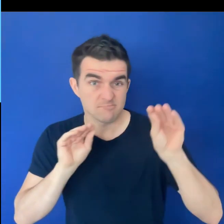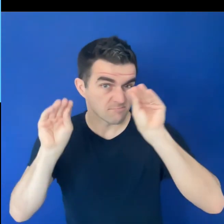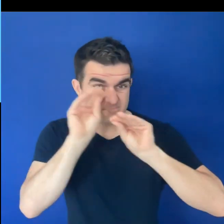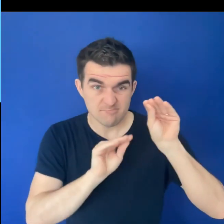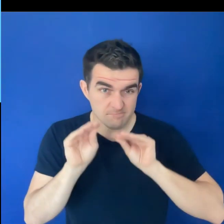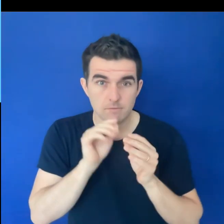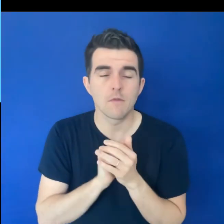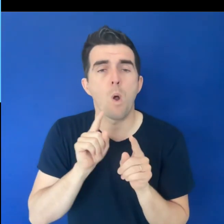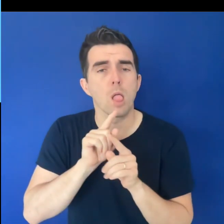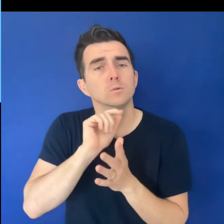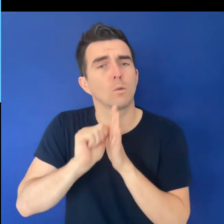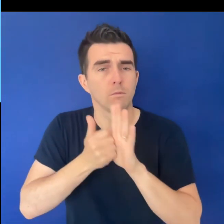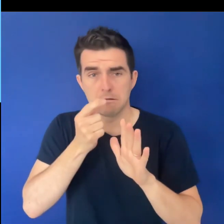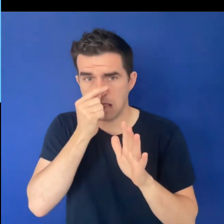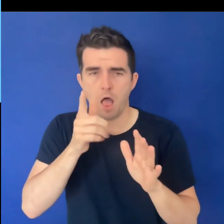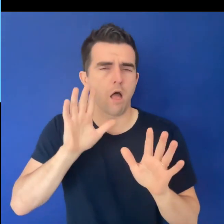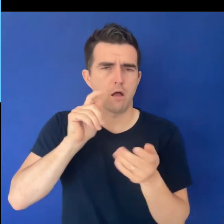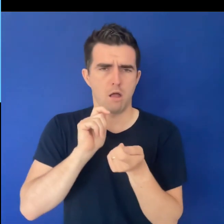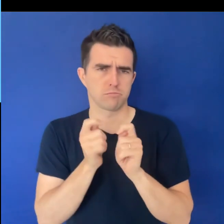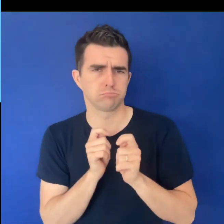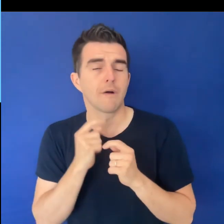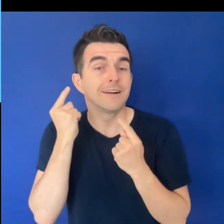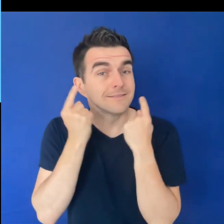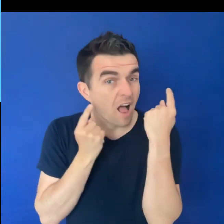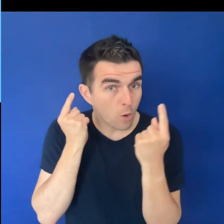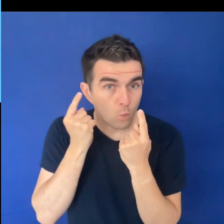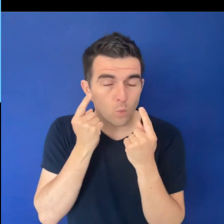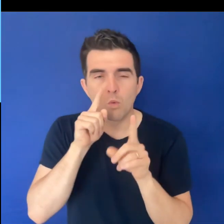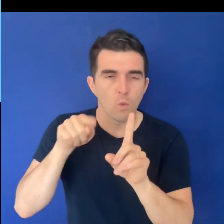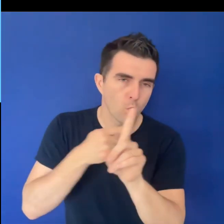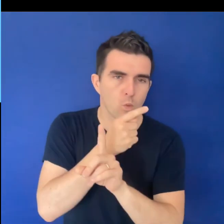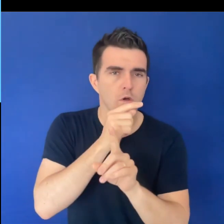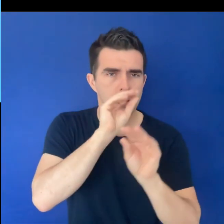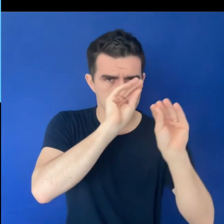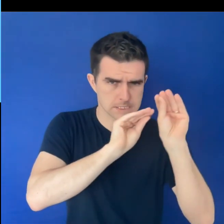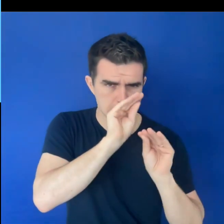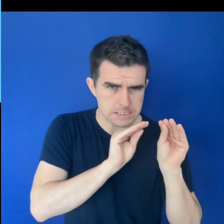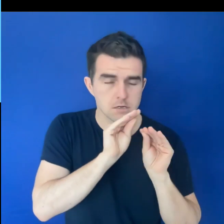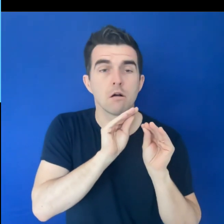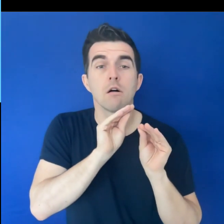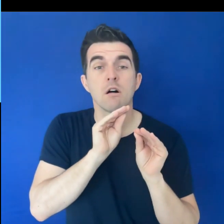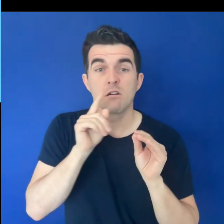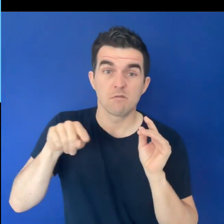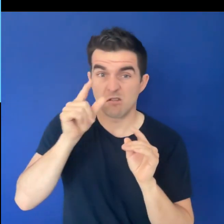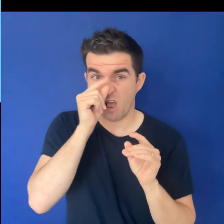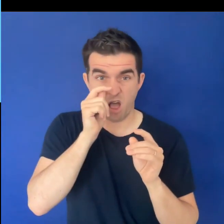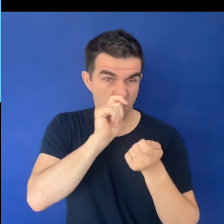And with the ability to customise sounds in the main menu, players can tailor the game to their preferences.